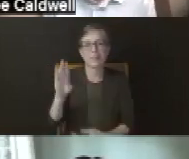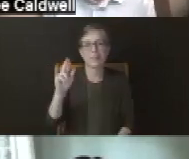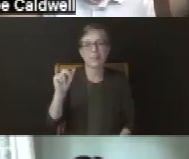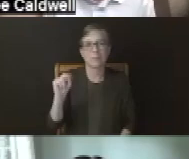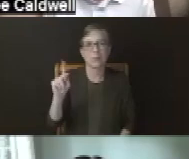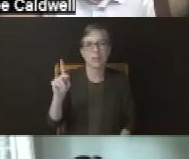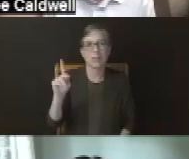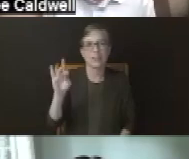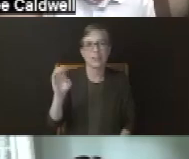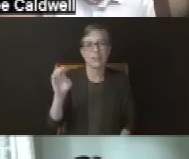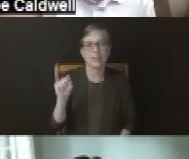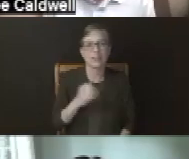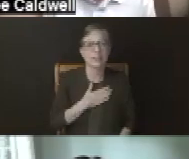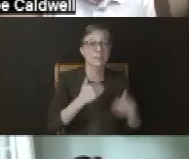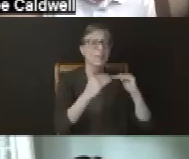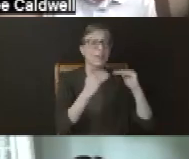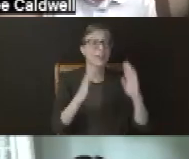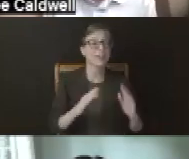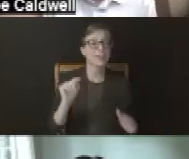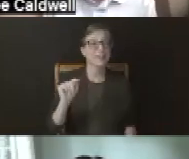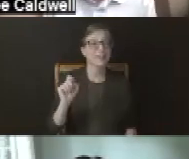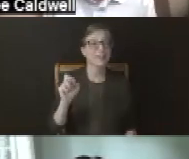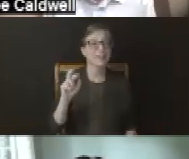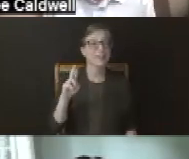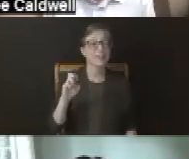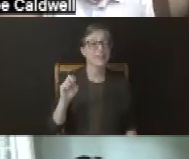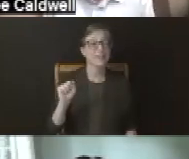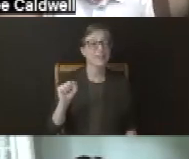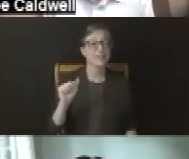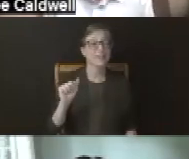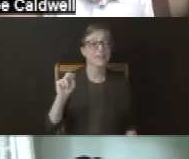is the director of the Community Living Equity Center.